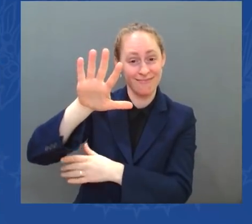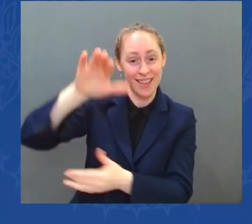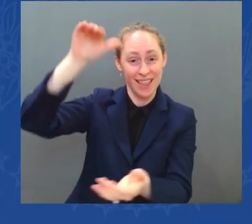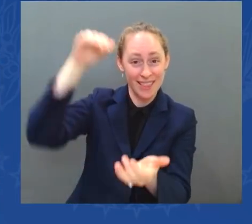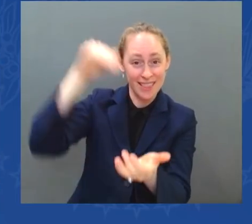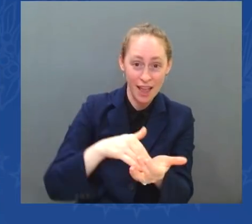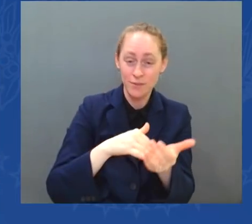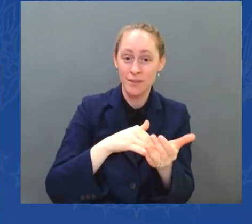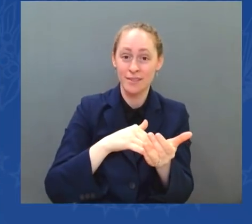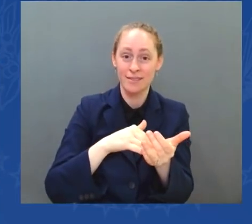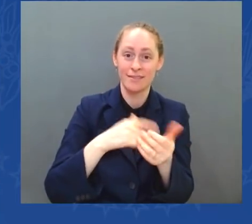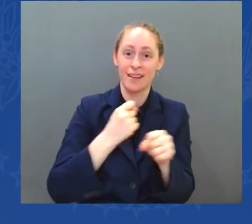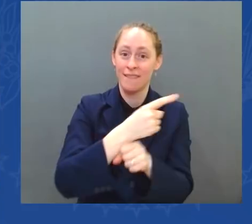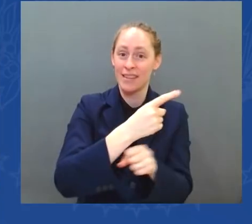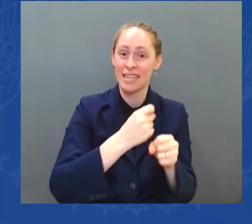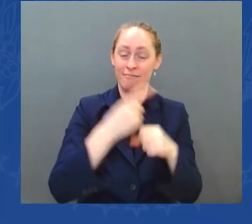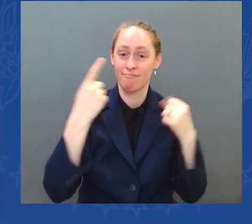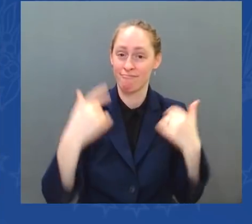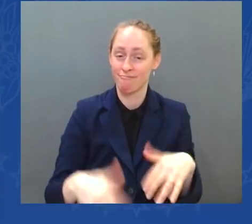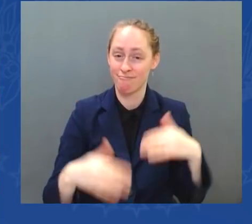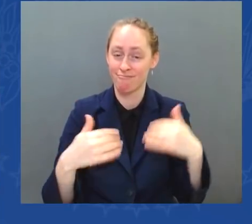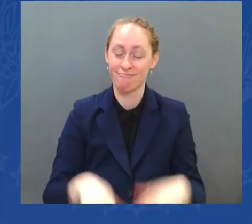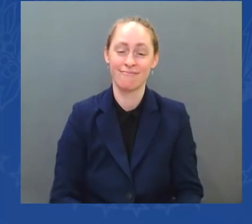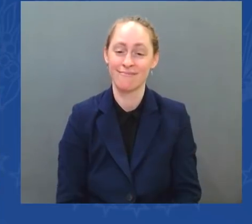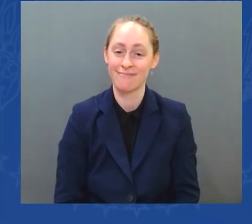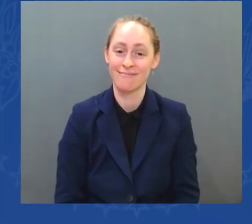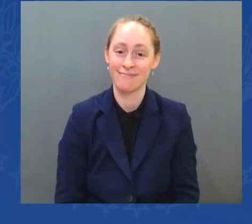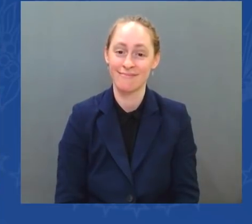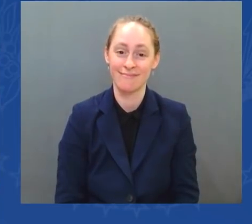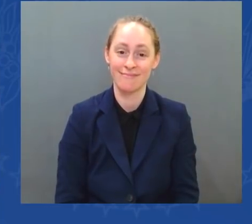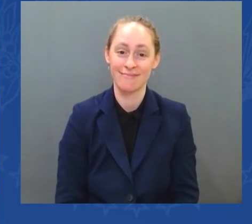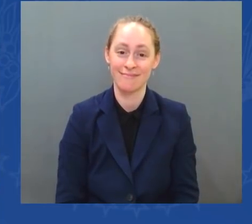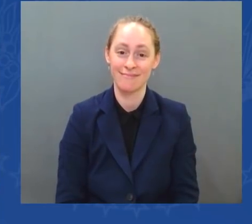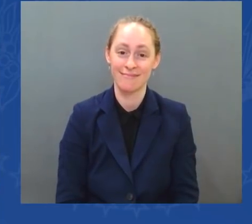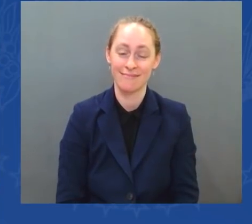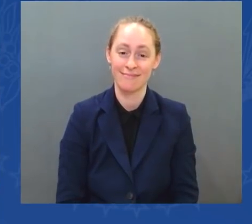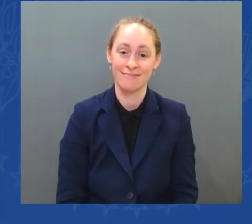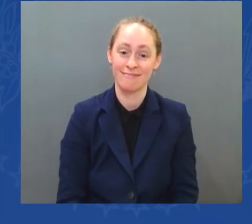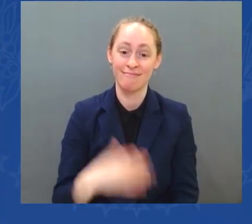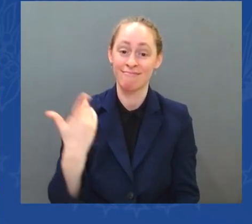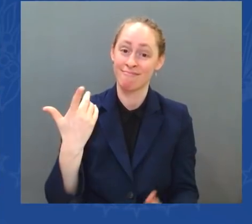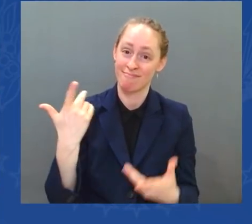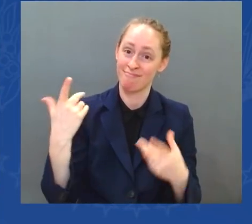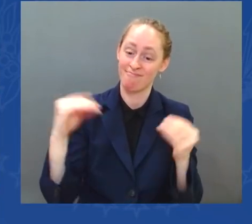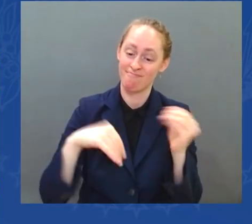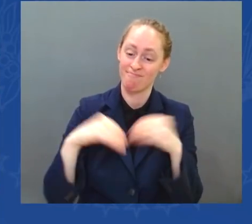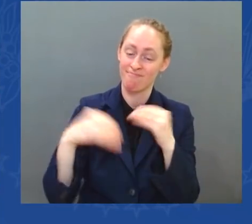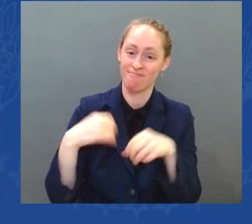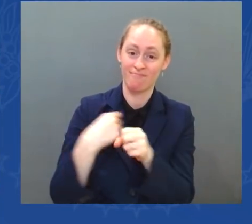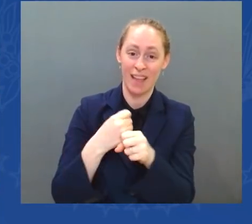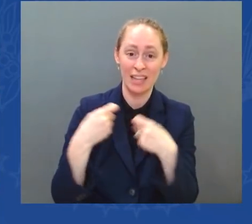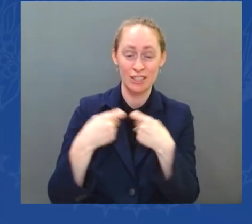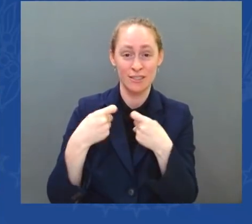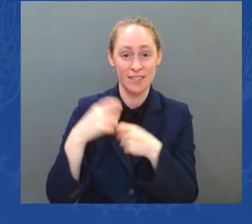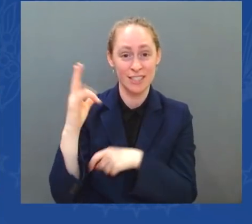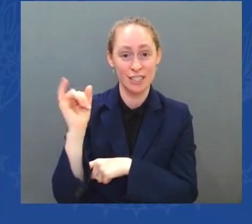Making computer chips the size of a fingertip that power the world and our everyday lives. Smartphones, internet,